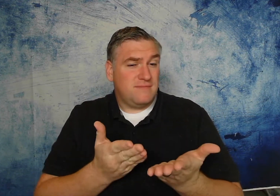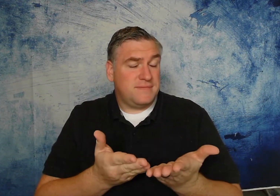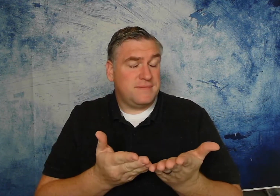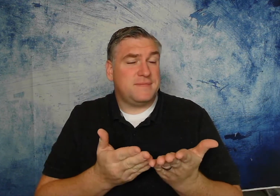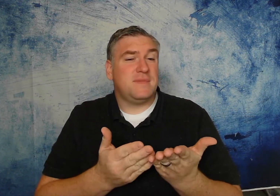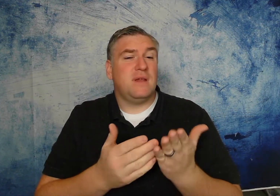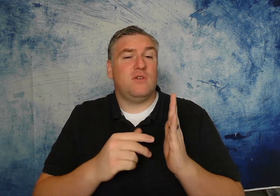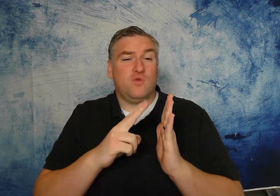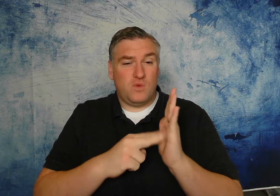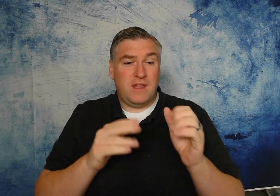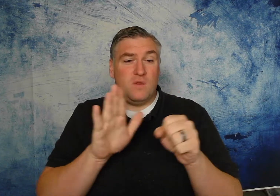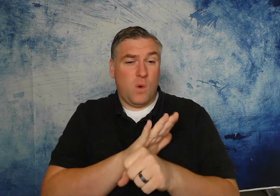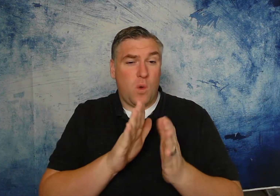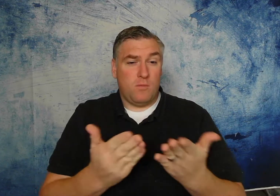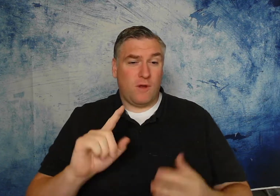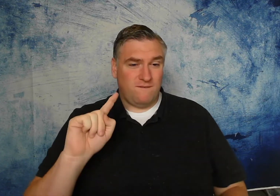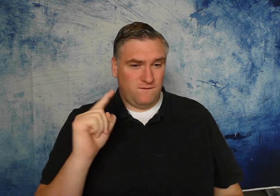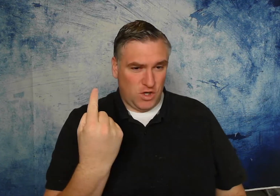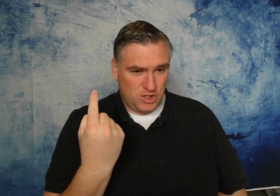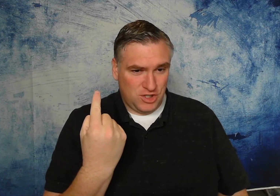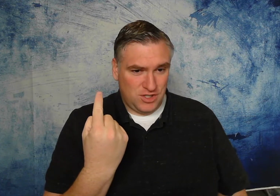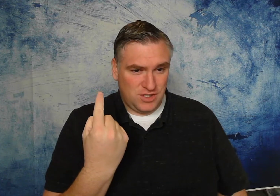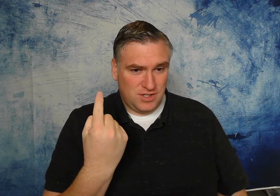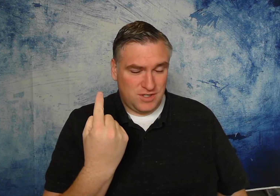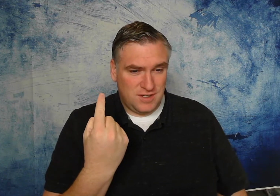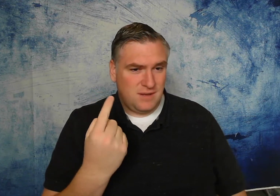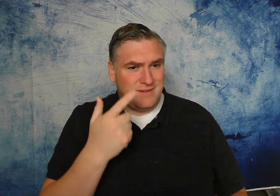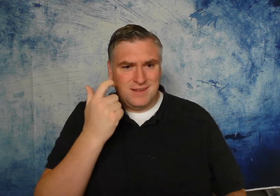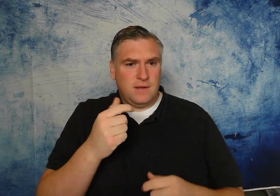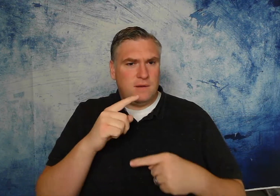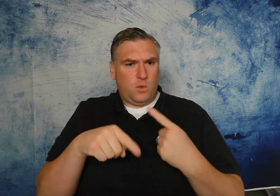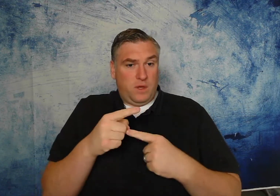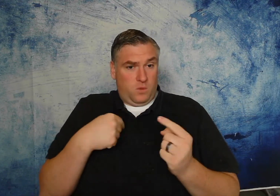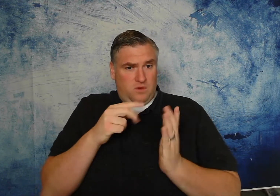Now the researcher suggested that you read the whole book first, read it aloud first,